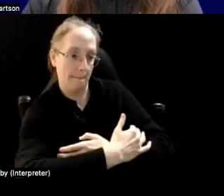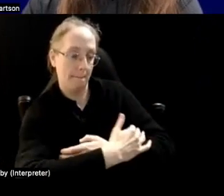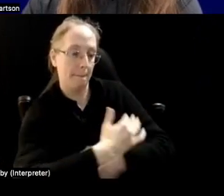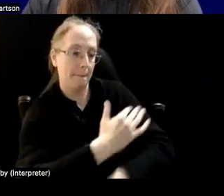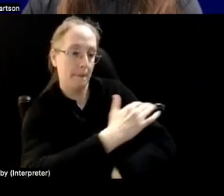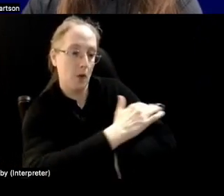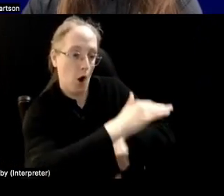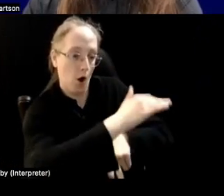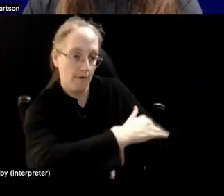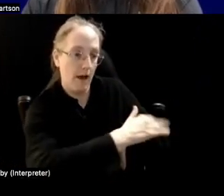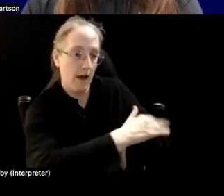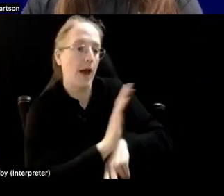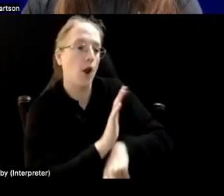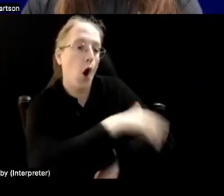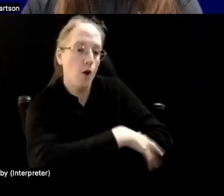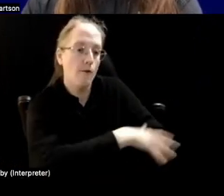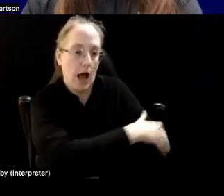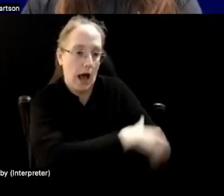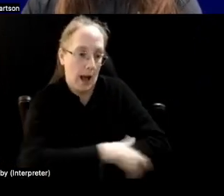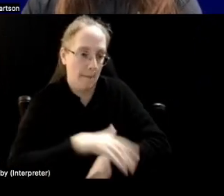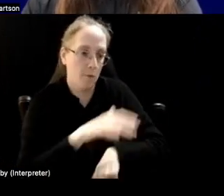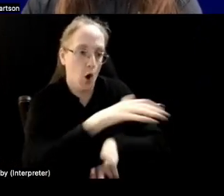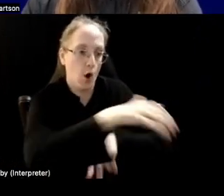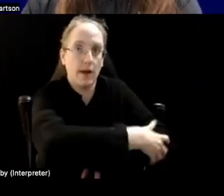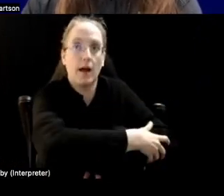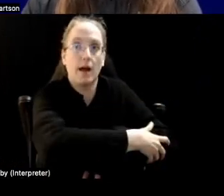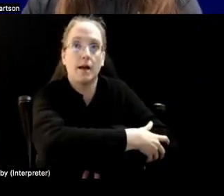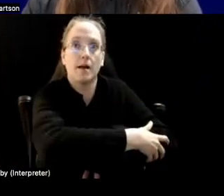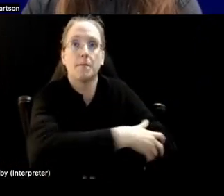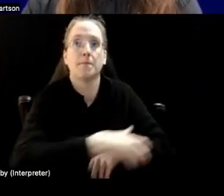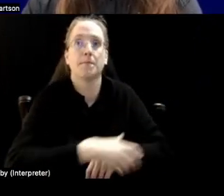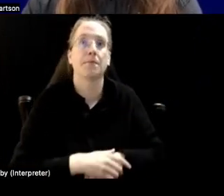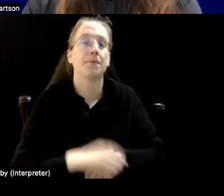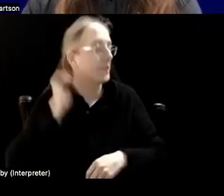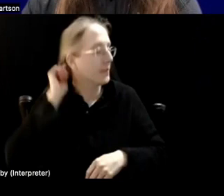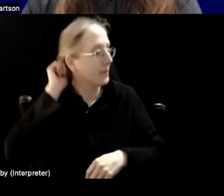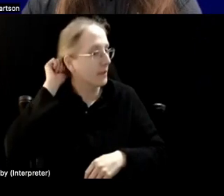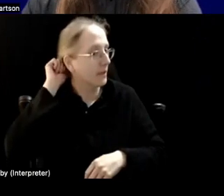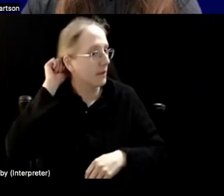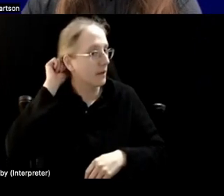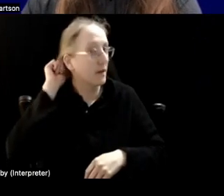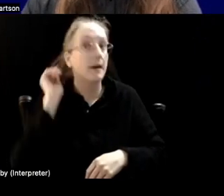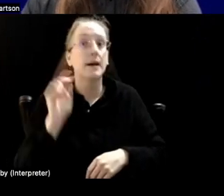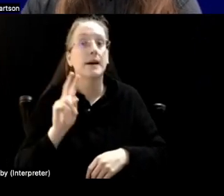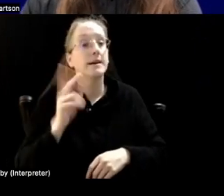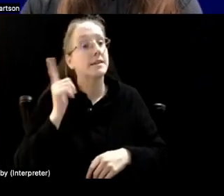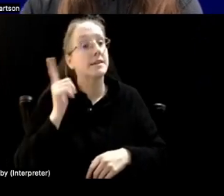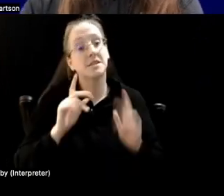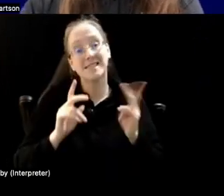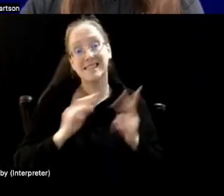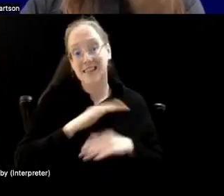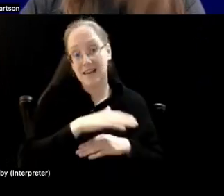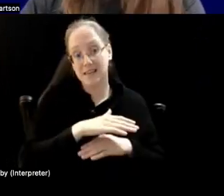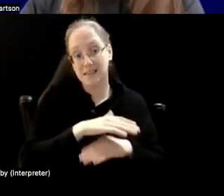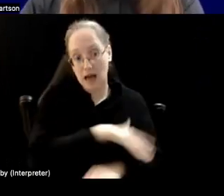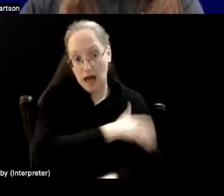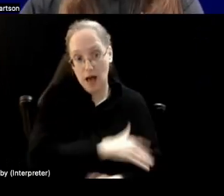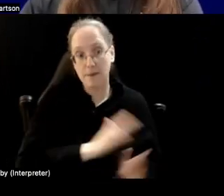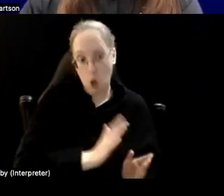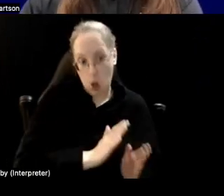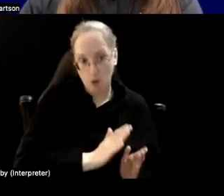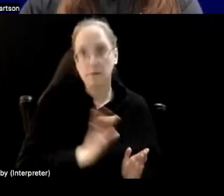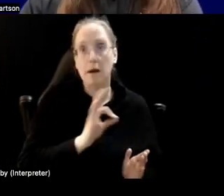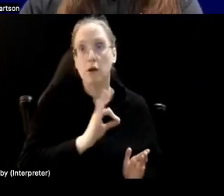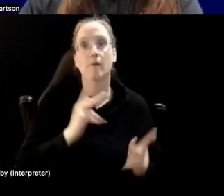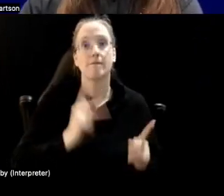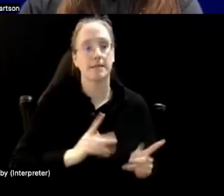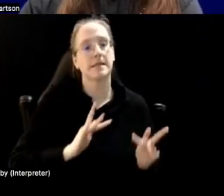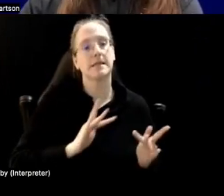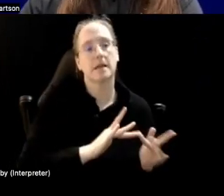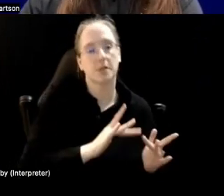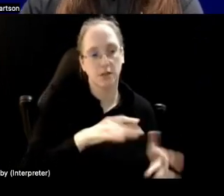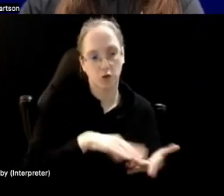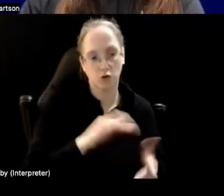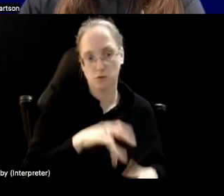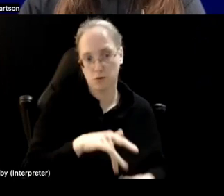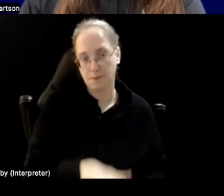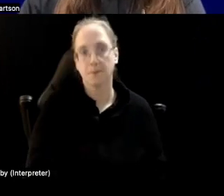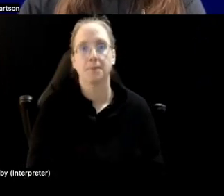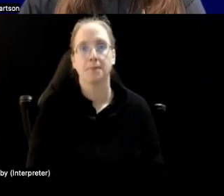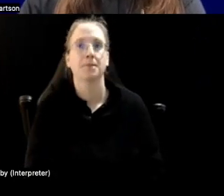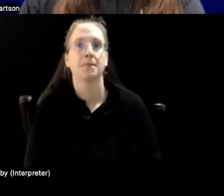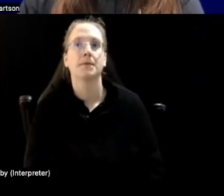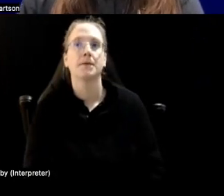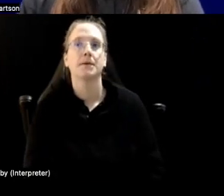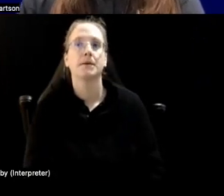her arms. The teacher's other arm is close by but is not in physical contact with the student.